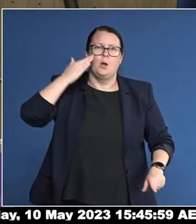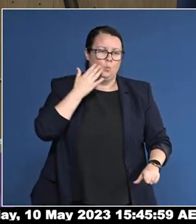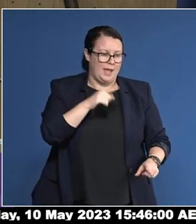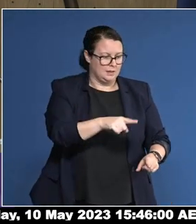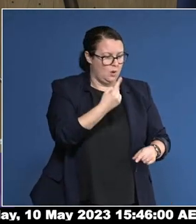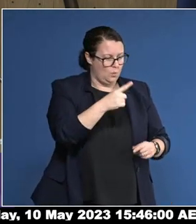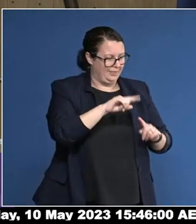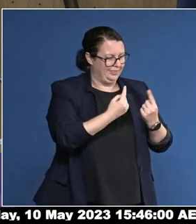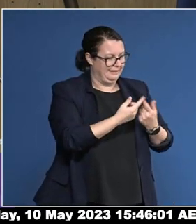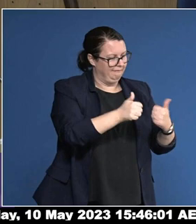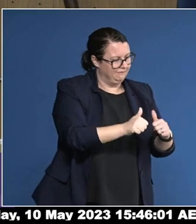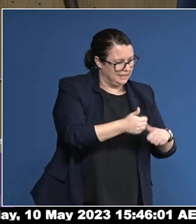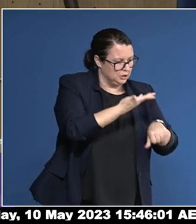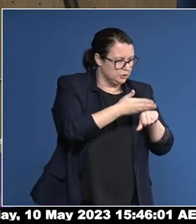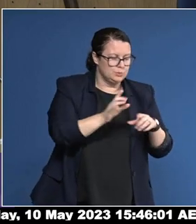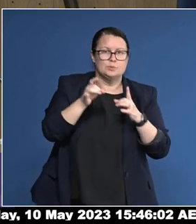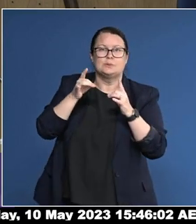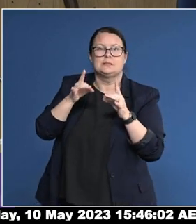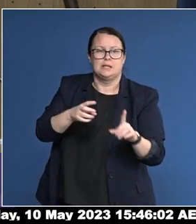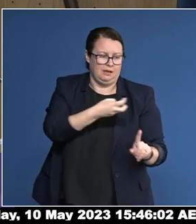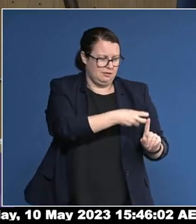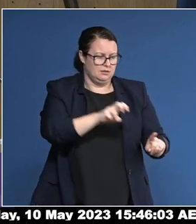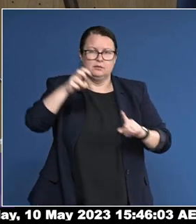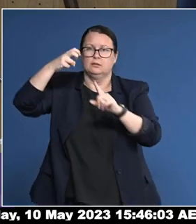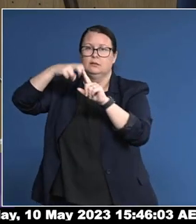can have particularly significant impacts on life outcomes.